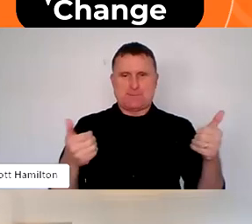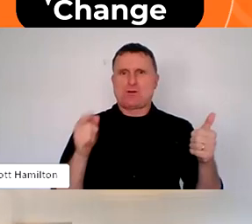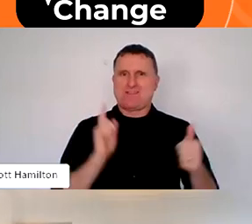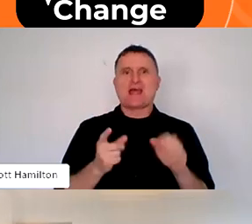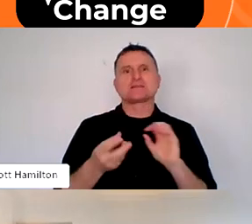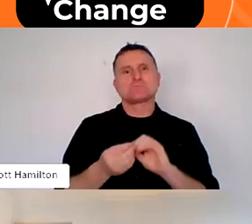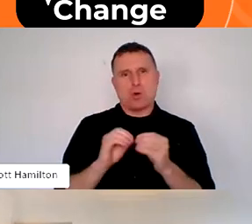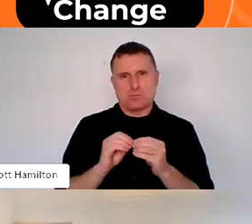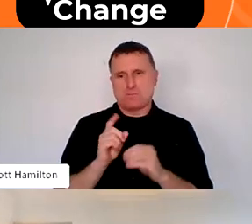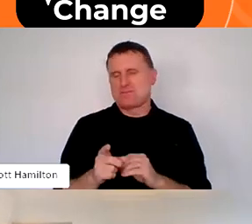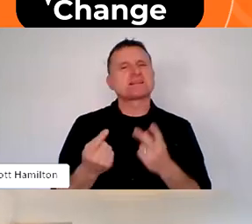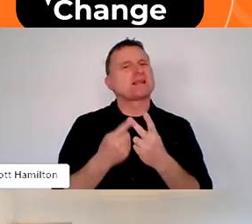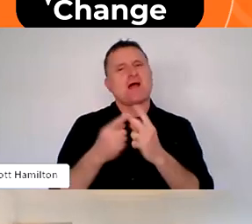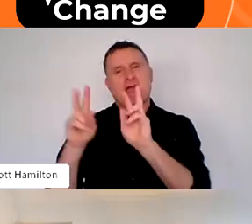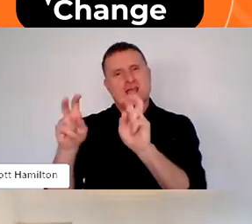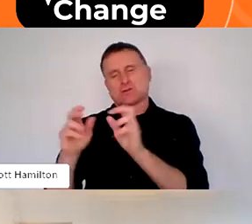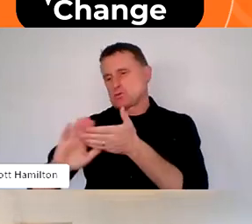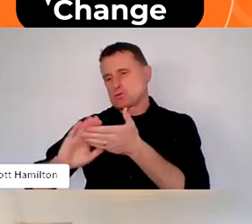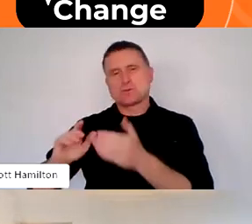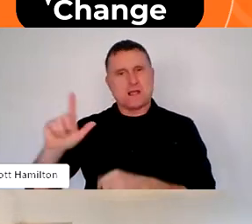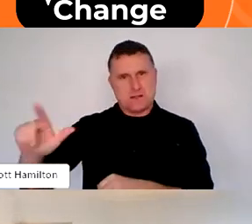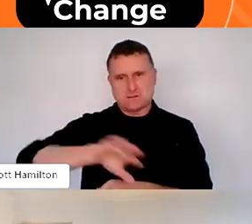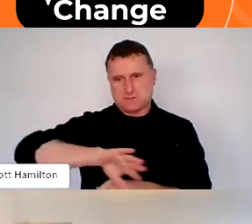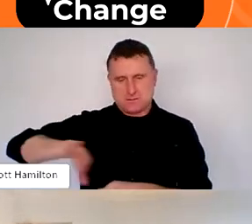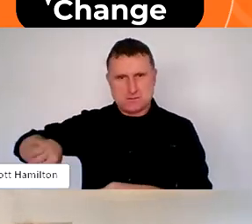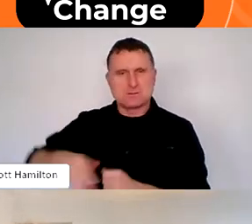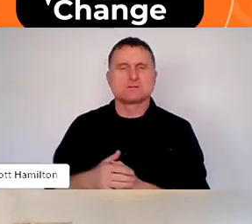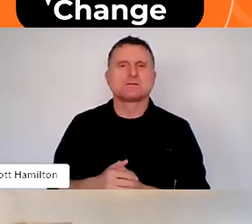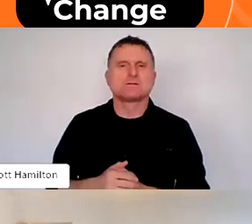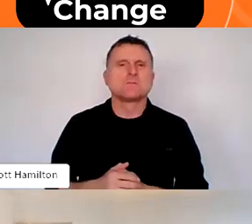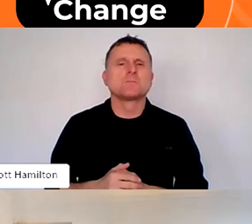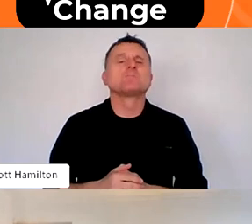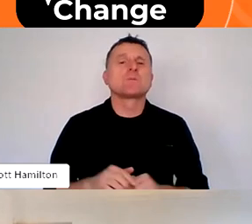story for the moment. We also know that we've got very poor resourcing